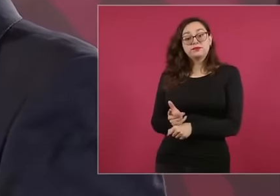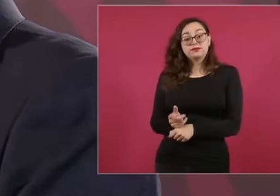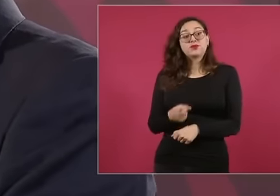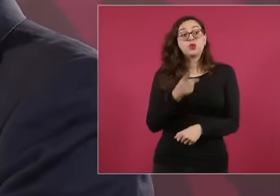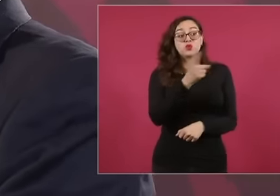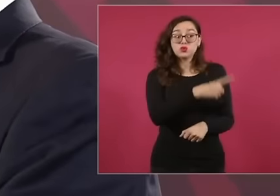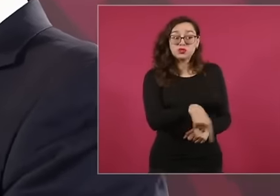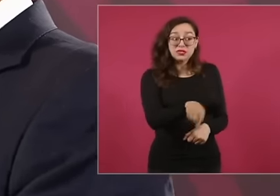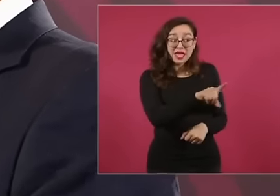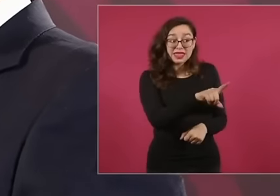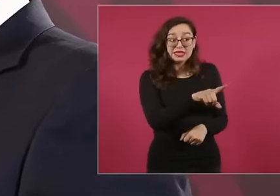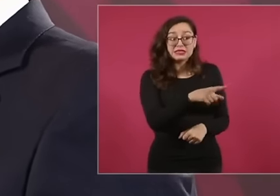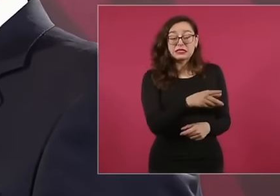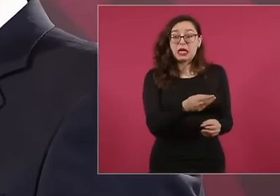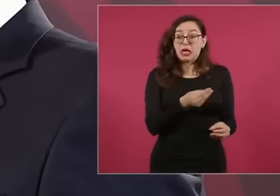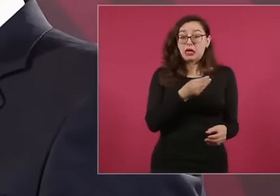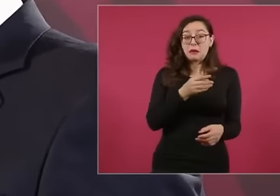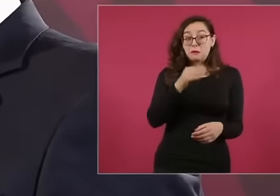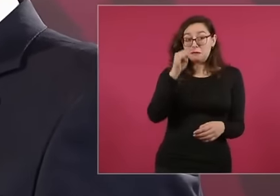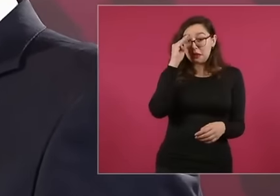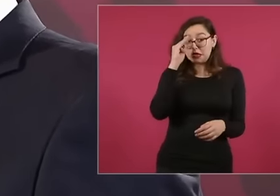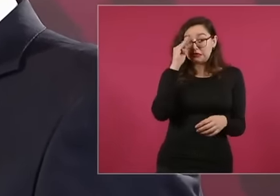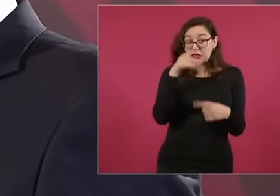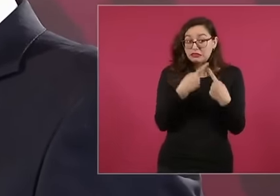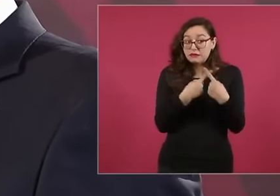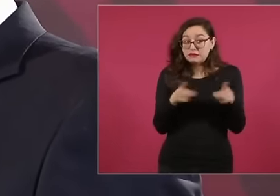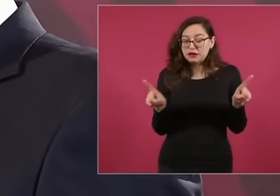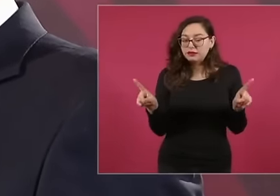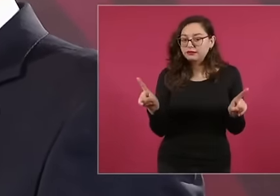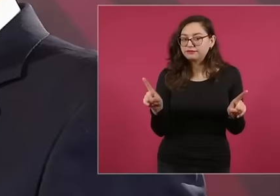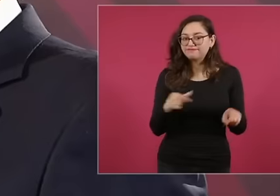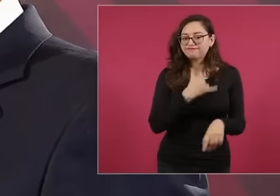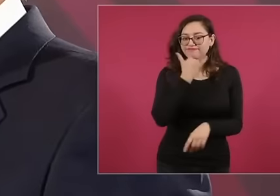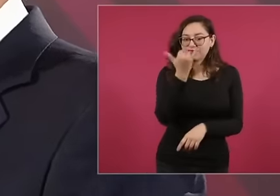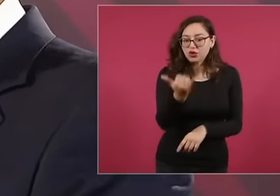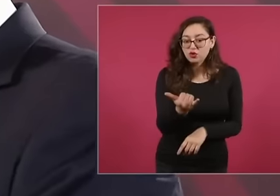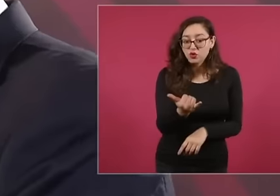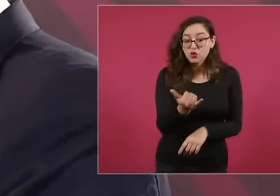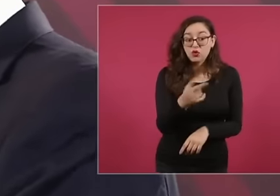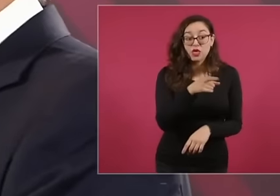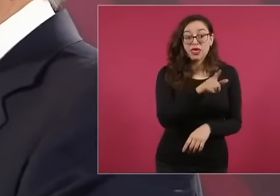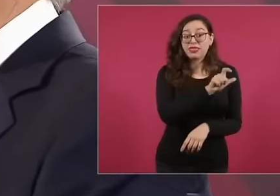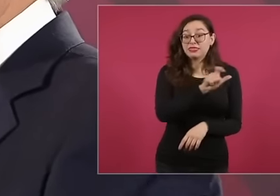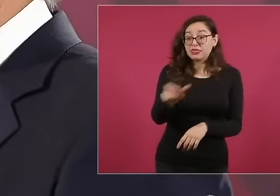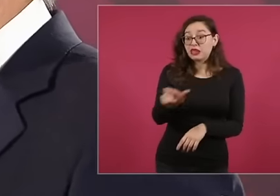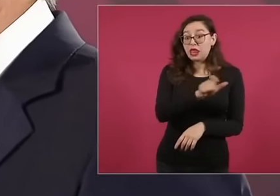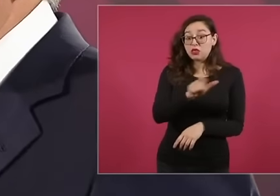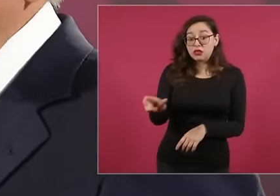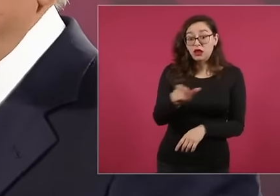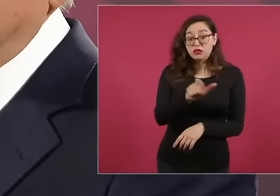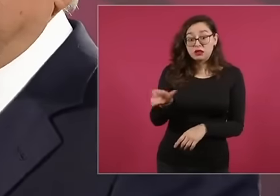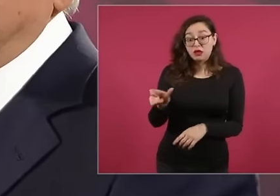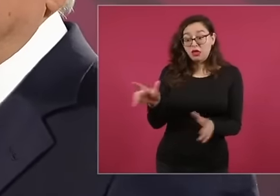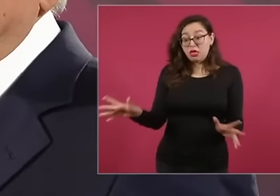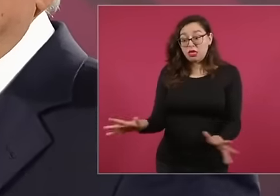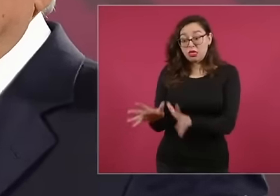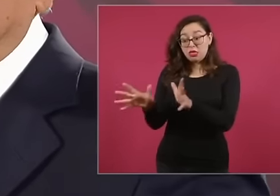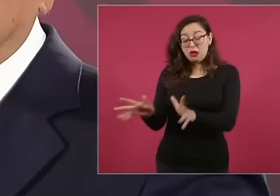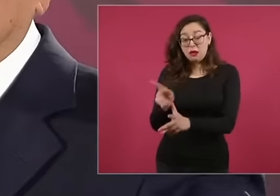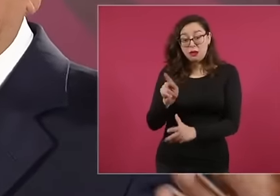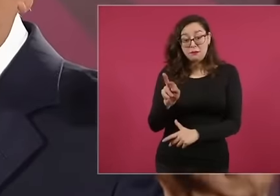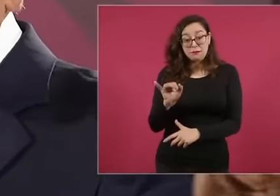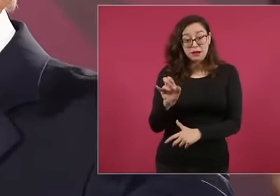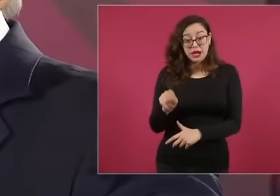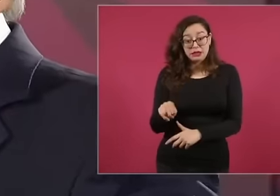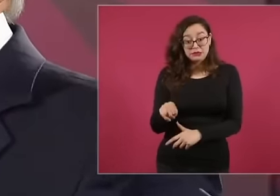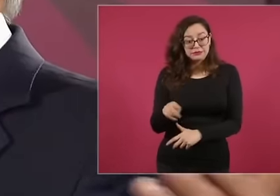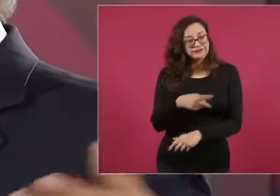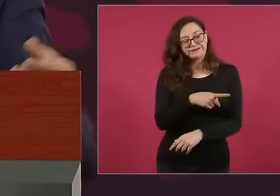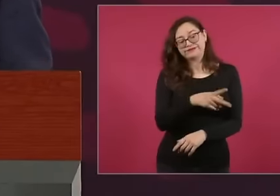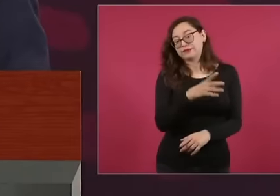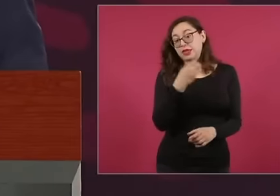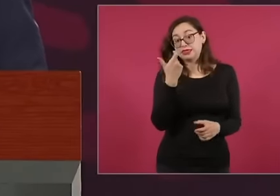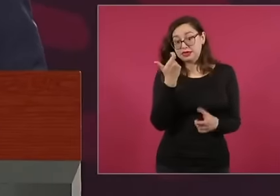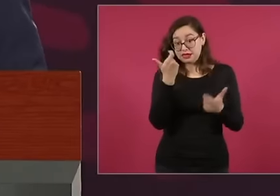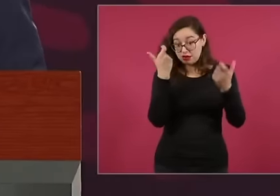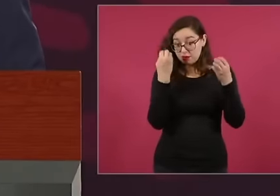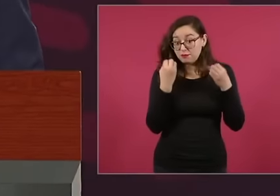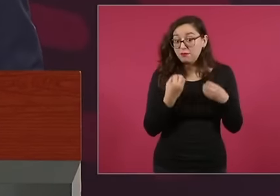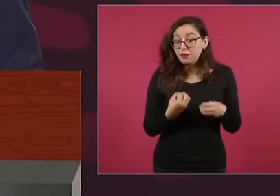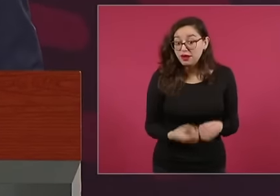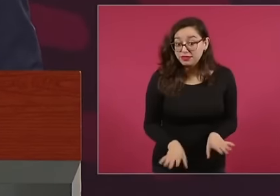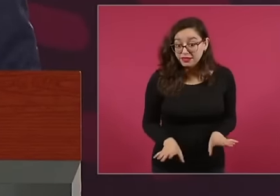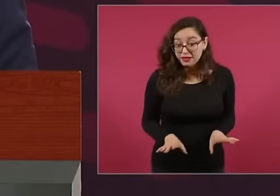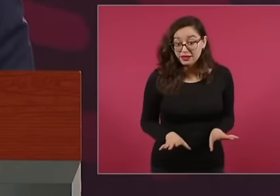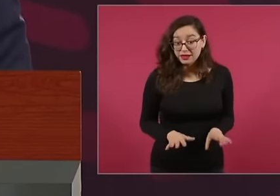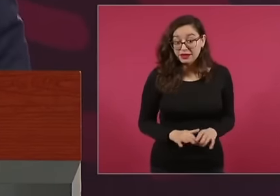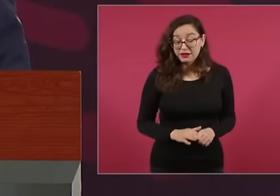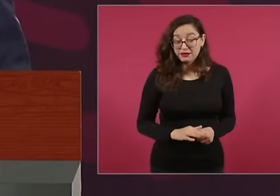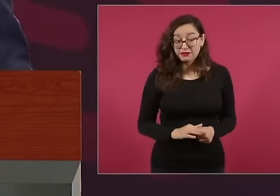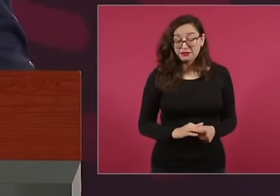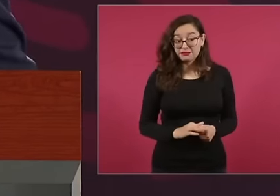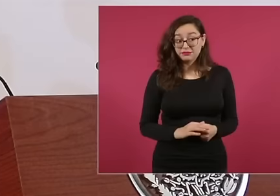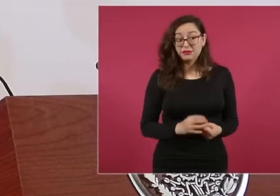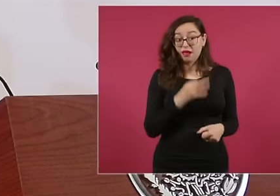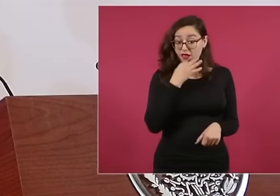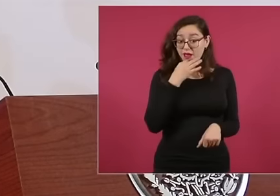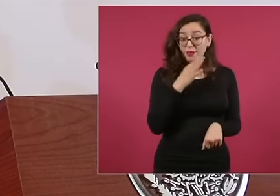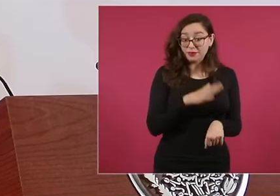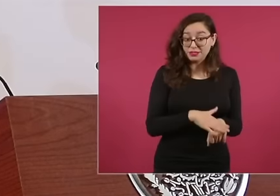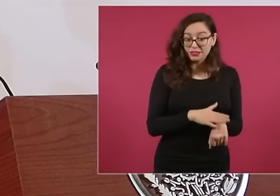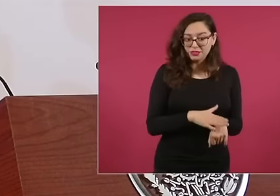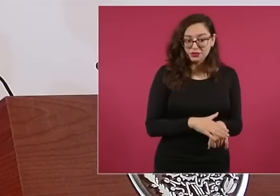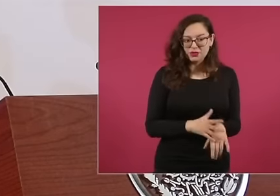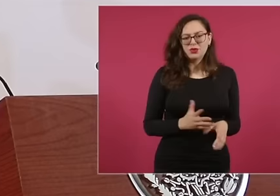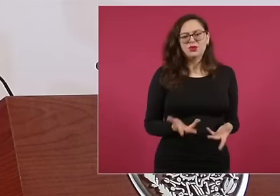money because they are going to lose their money. And also, why? You are going to support the return of